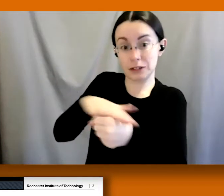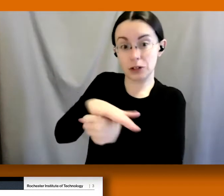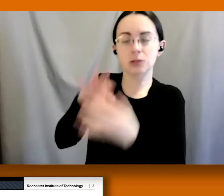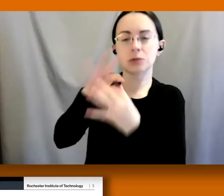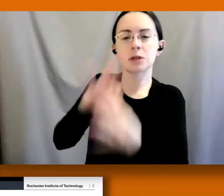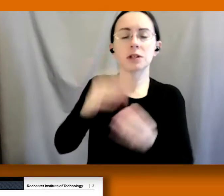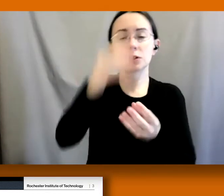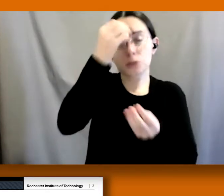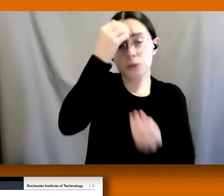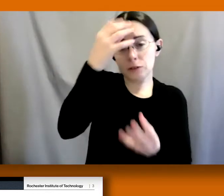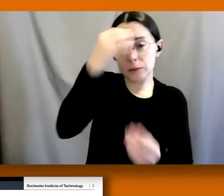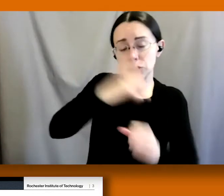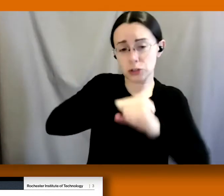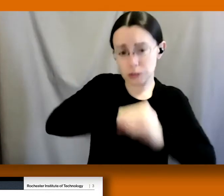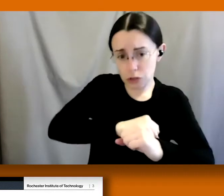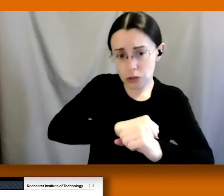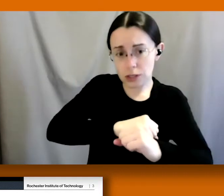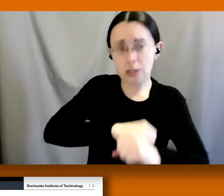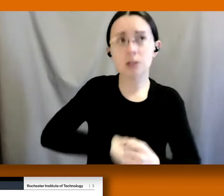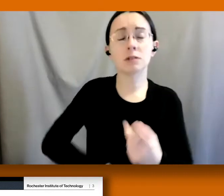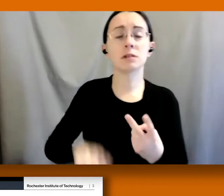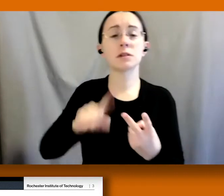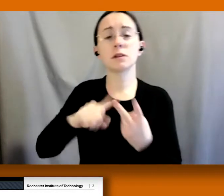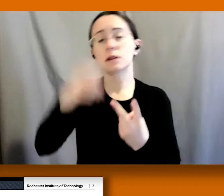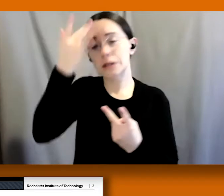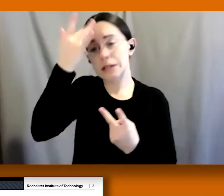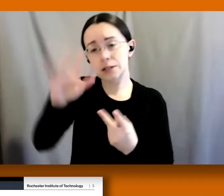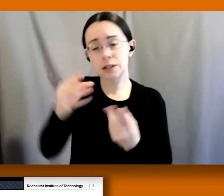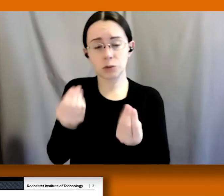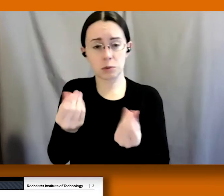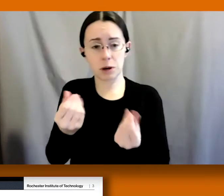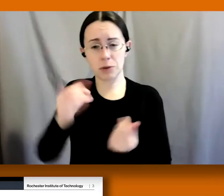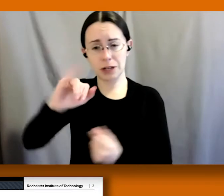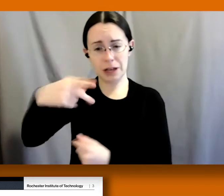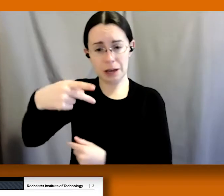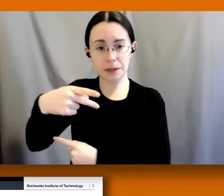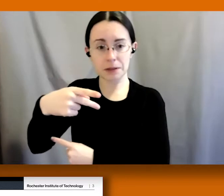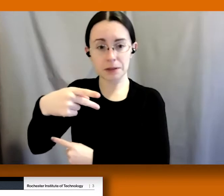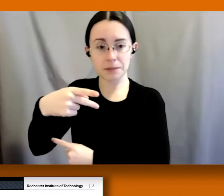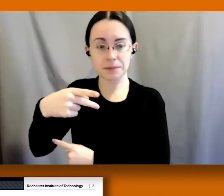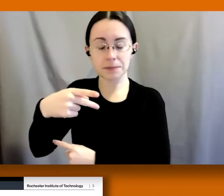intellectual property, IP.